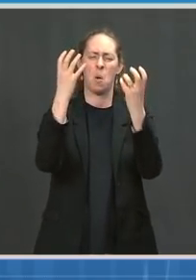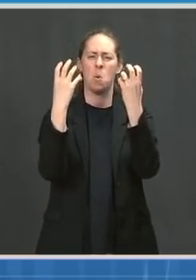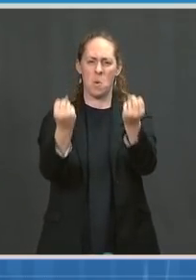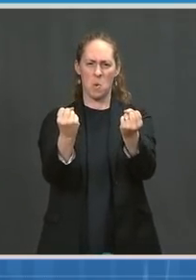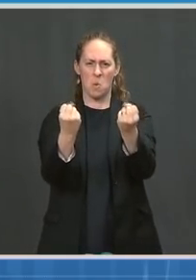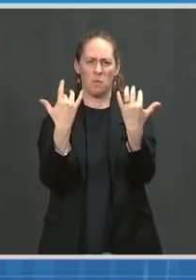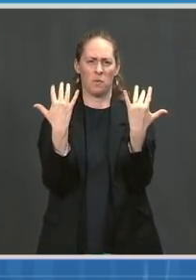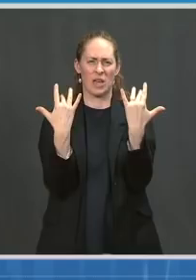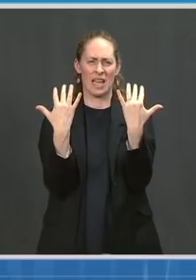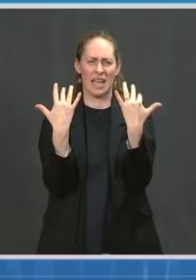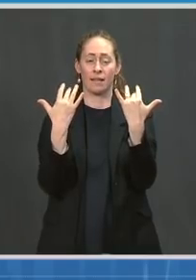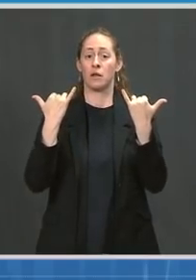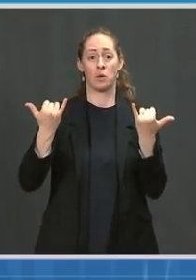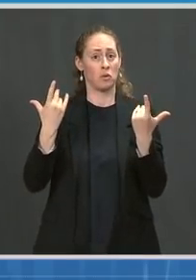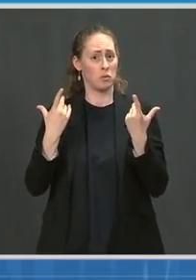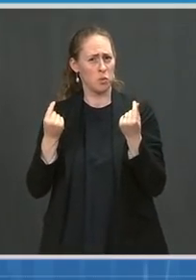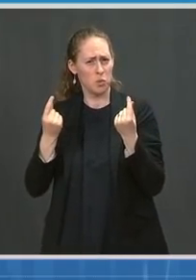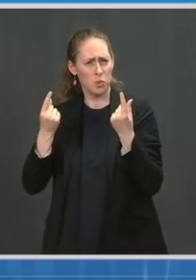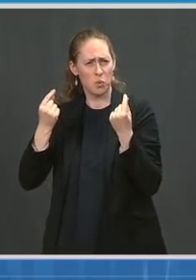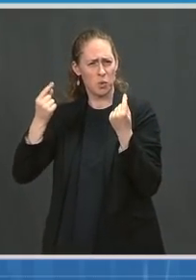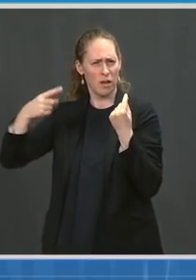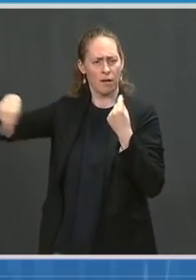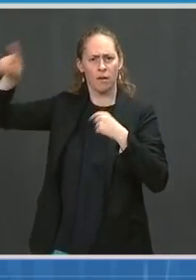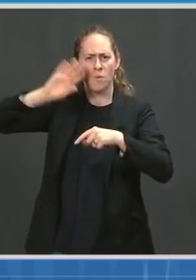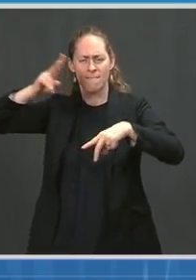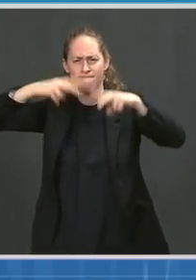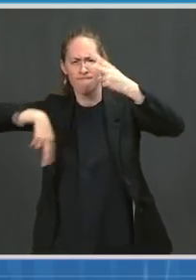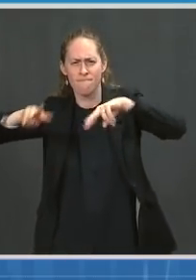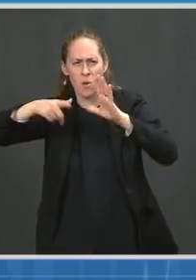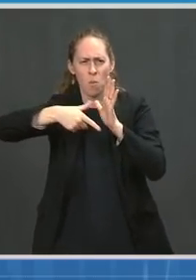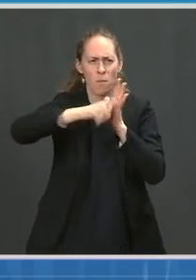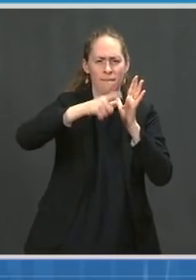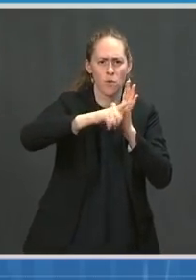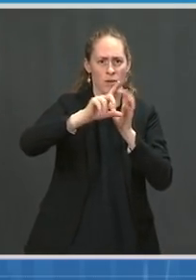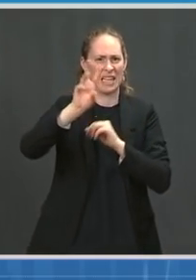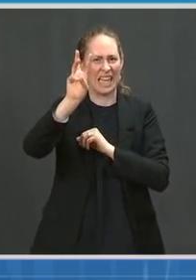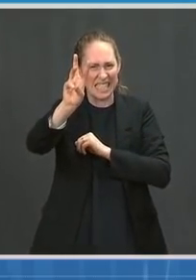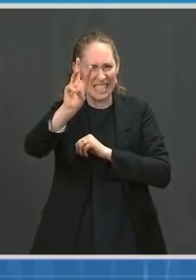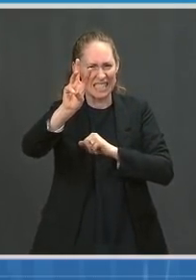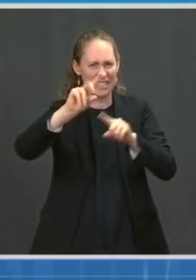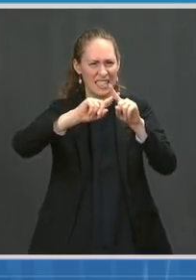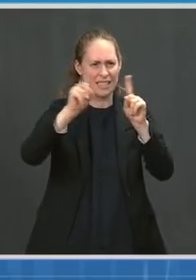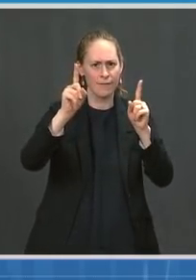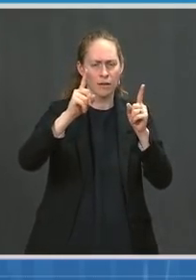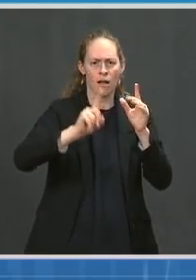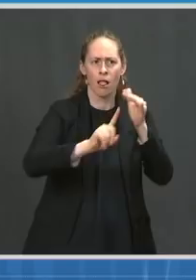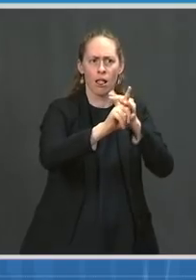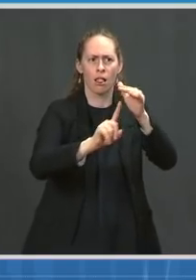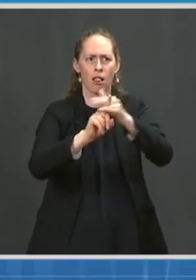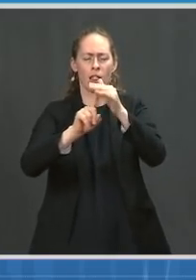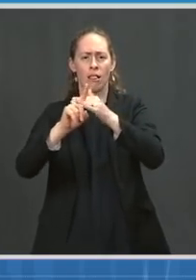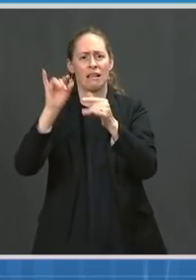involving six reported U.S. cases of a rare and severe type of blood clot in individuals